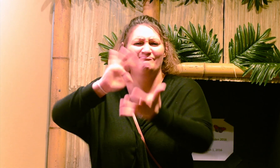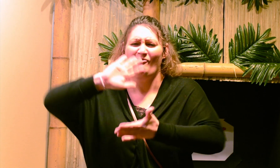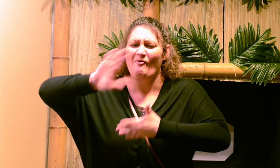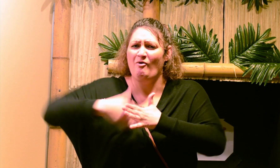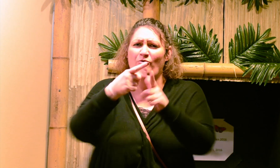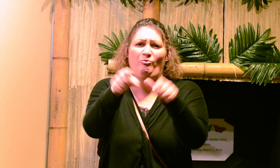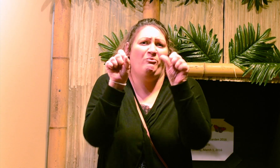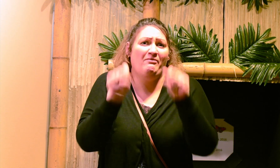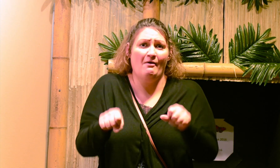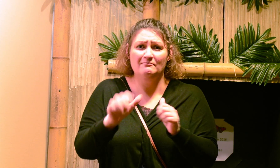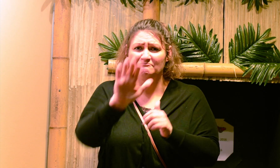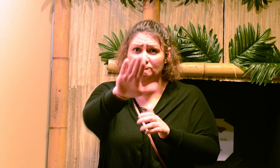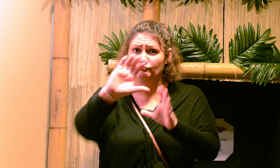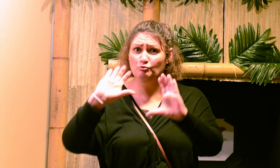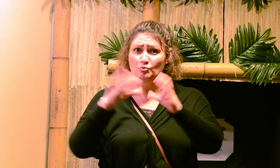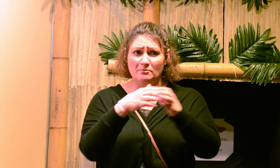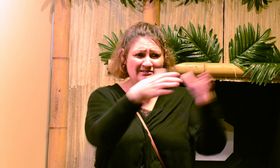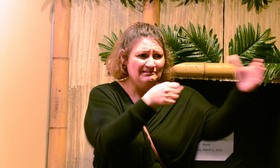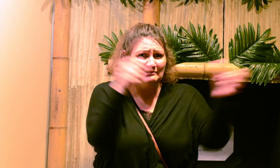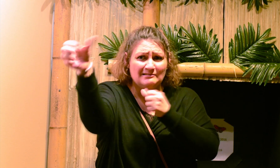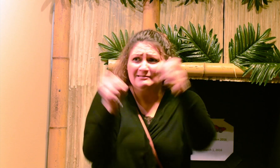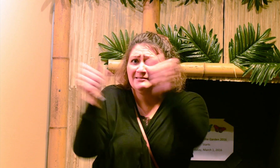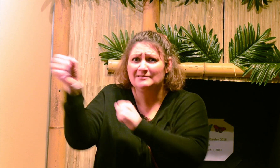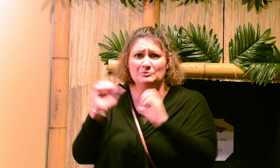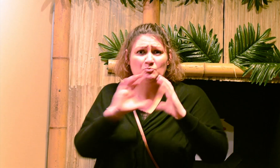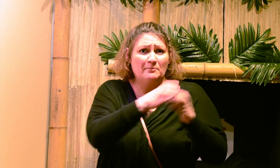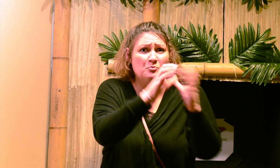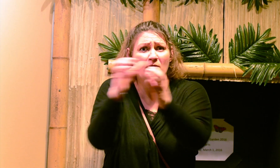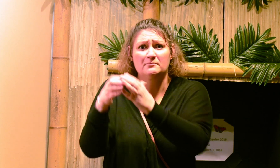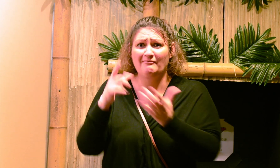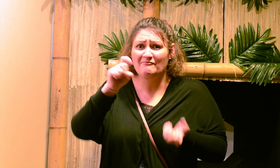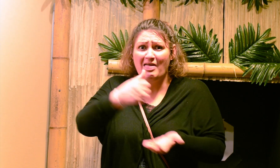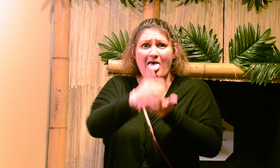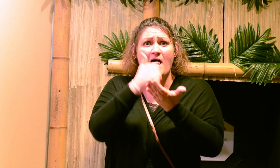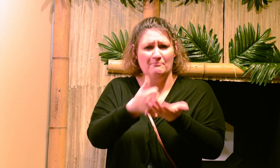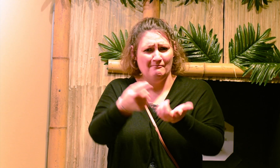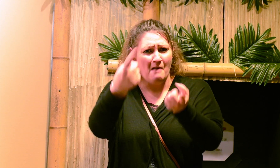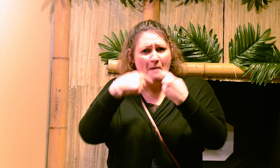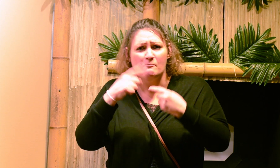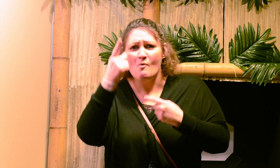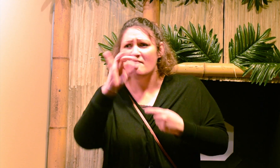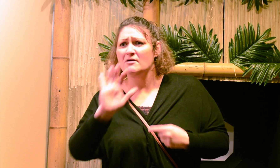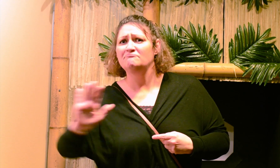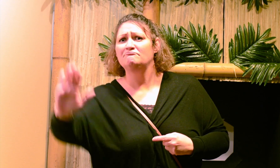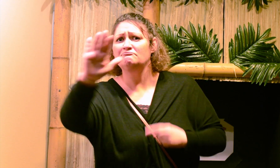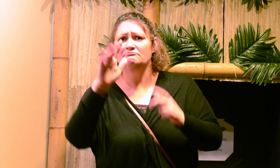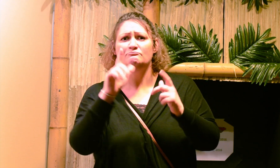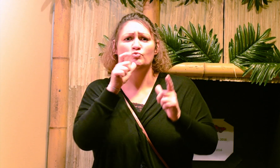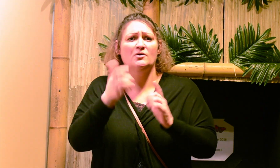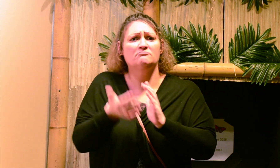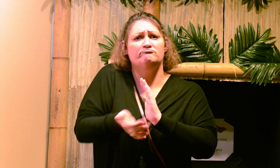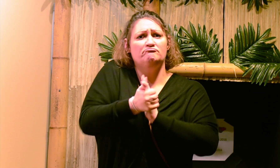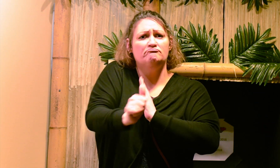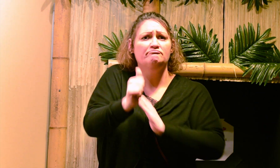Take this chance to express everything you can. Get your community involved. Pull in folks you know. If you are not comfortable with writing or signing, get in touch with someone